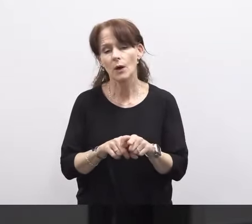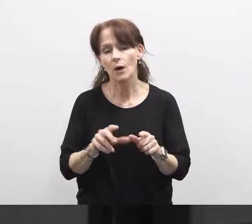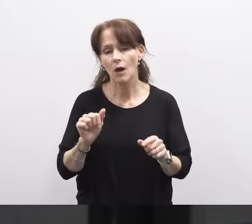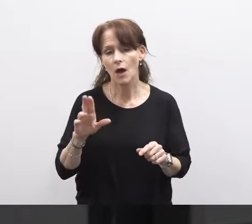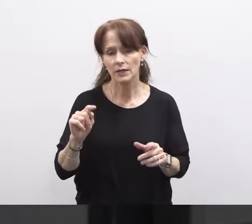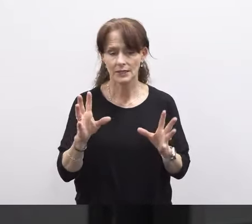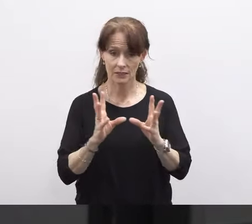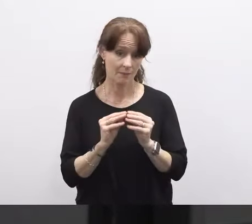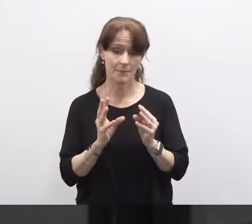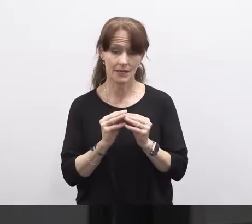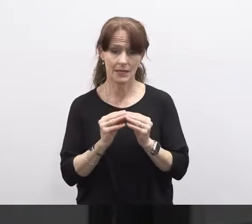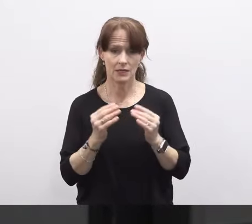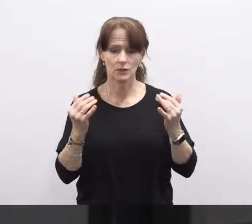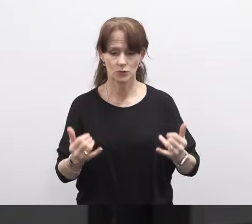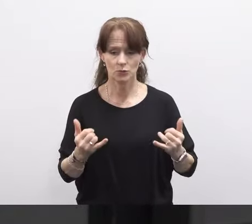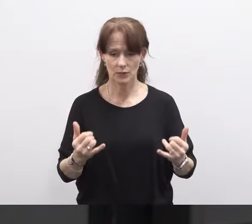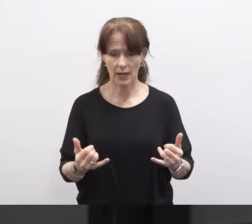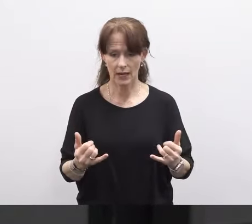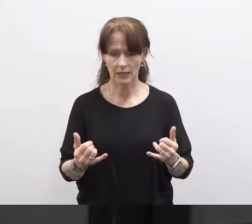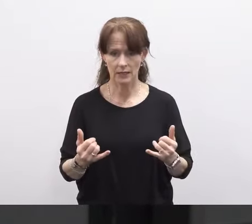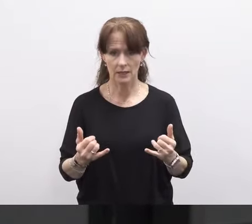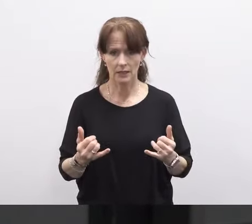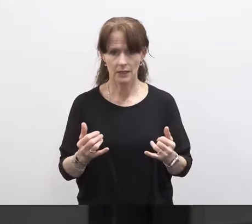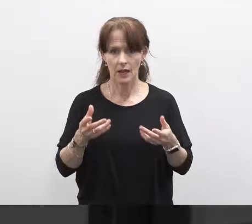So today, and during the process,